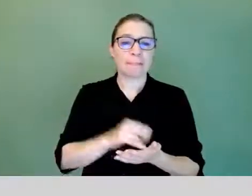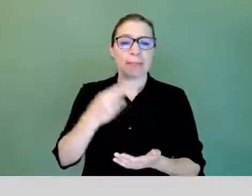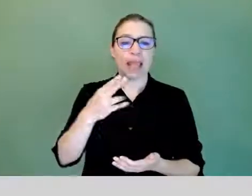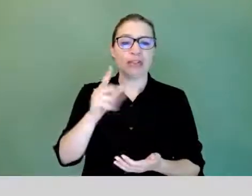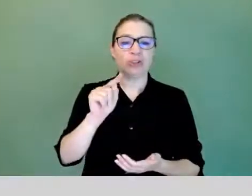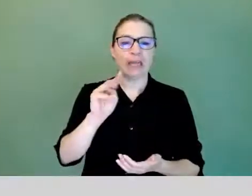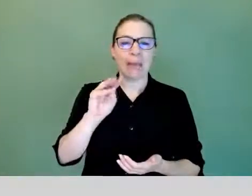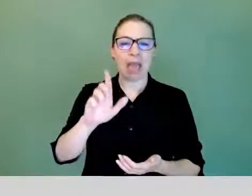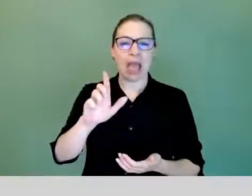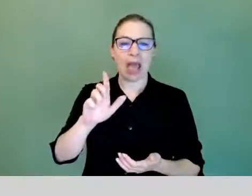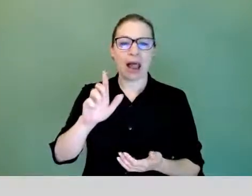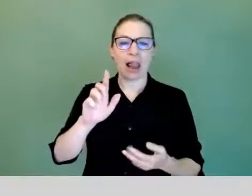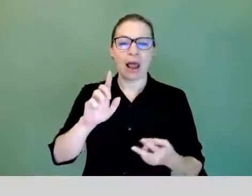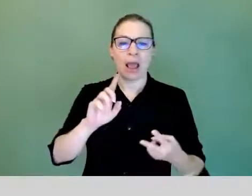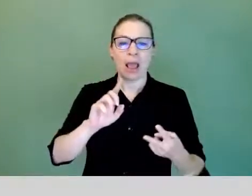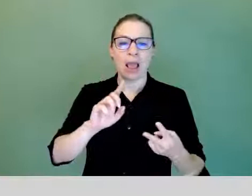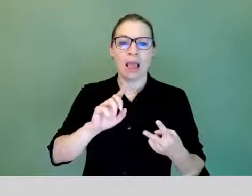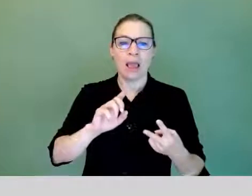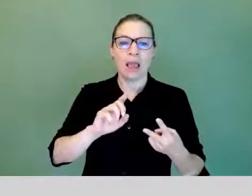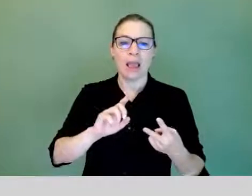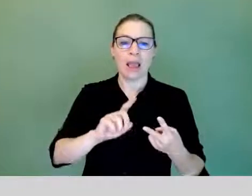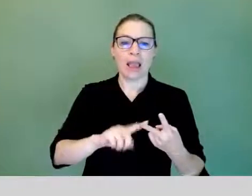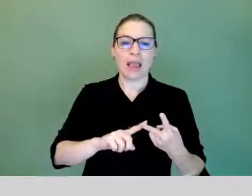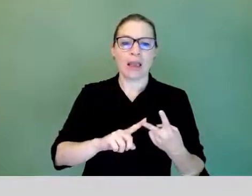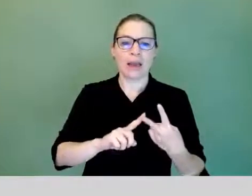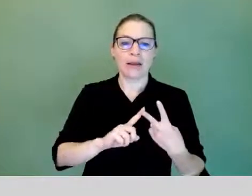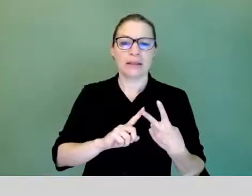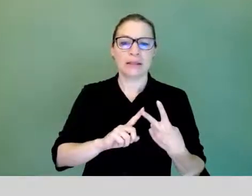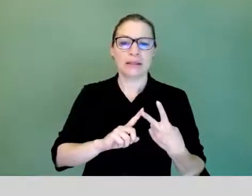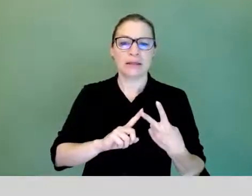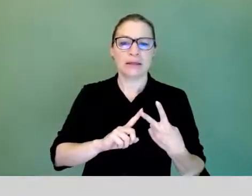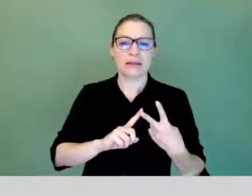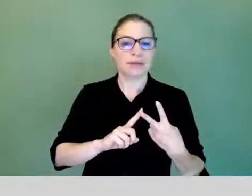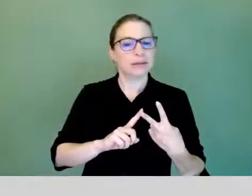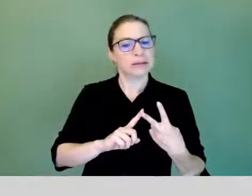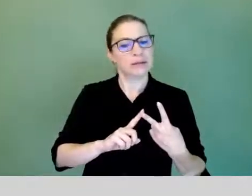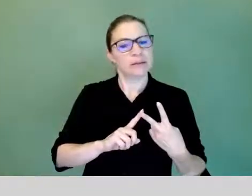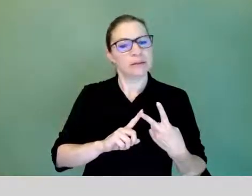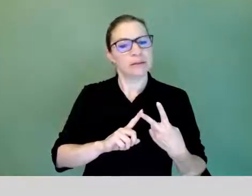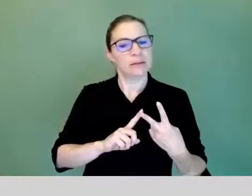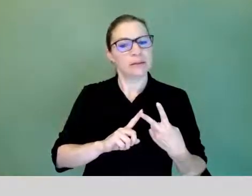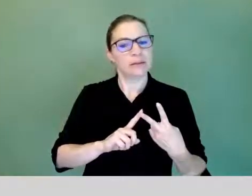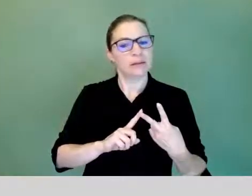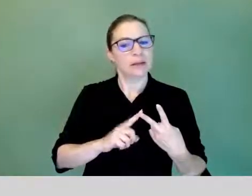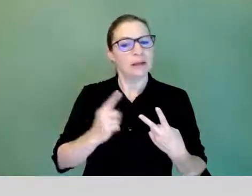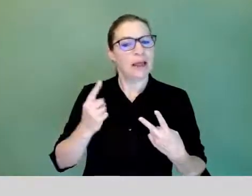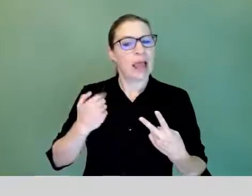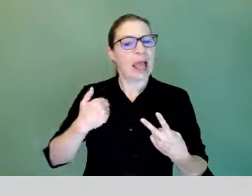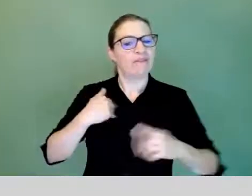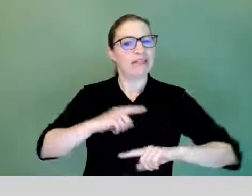and also the frameworks such as AngularJS they have got some different syntax